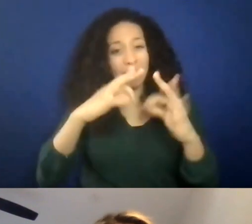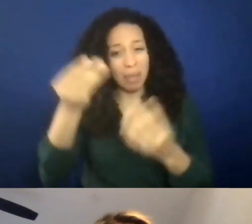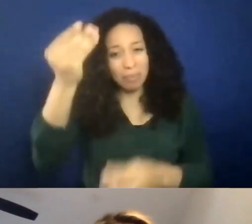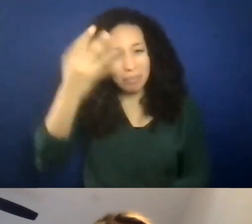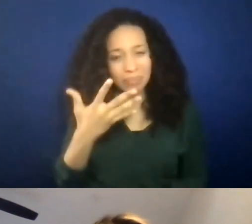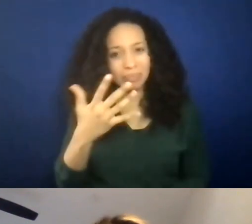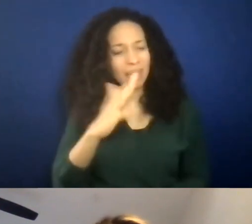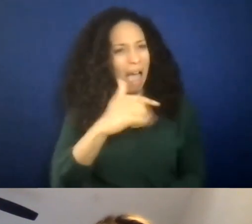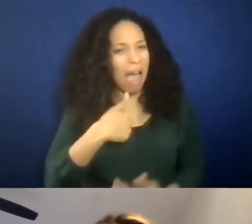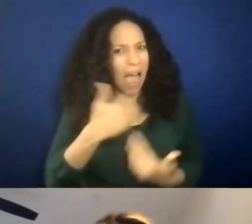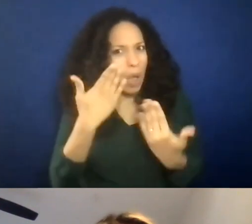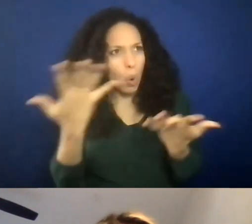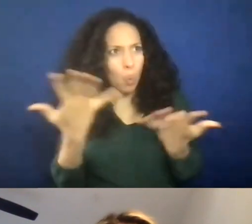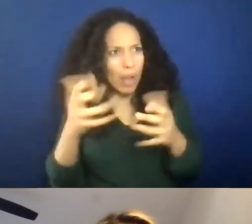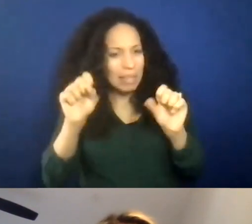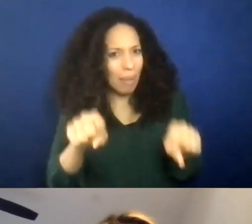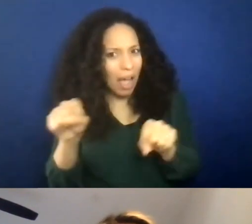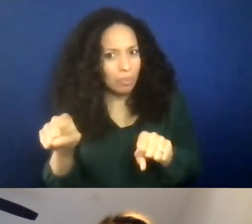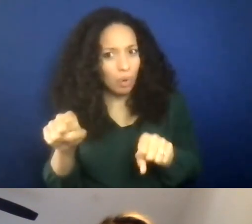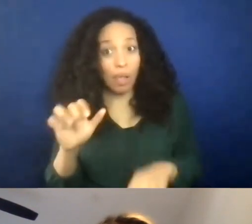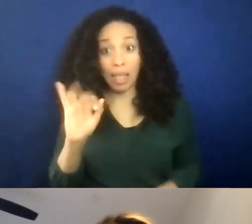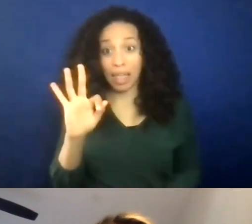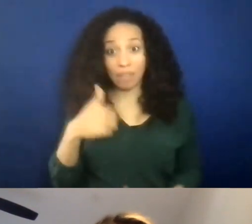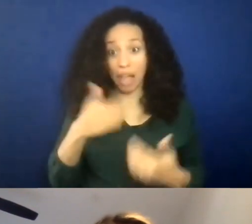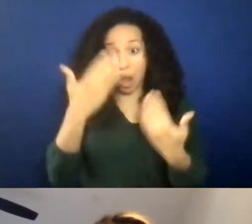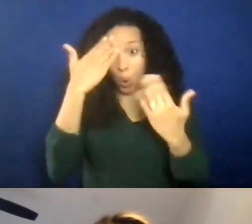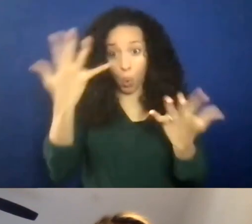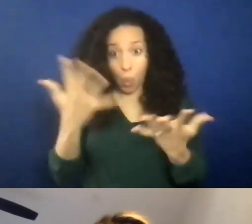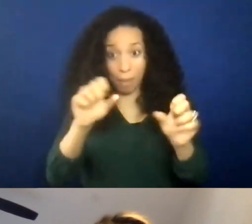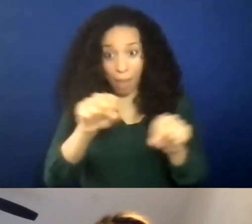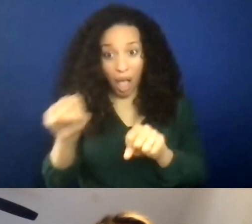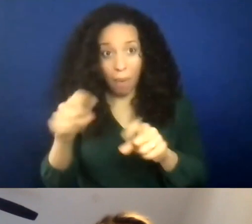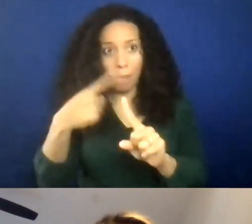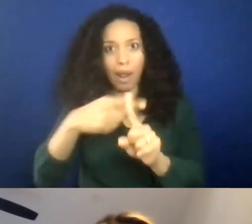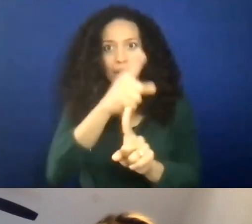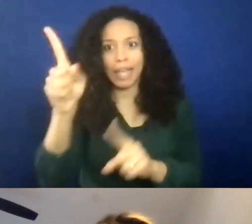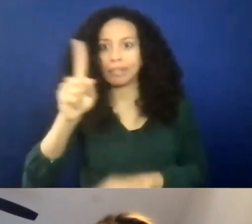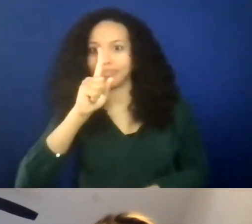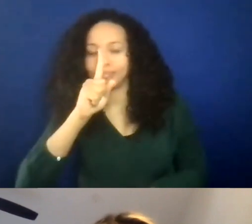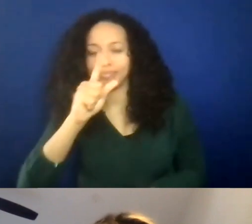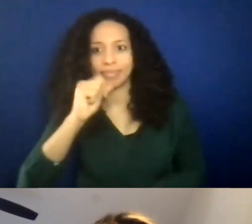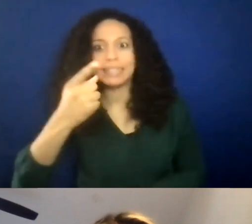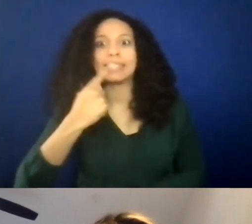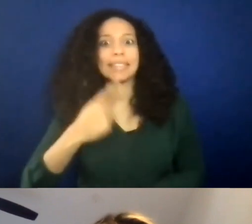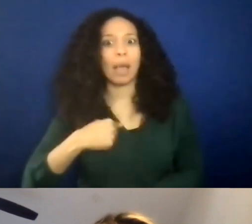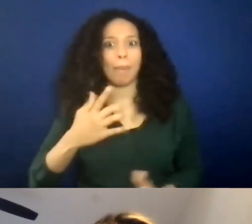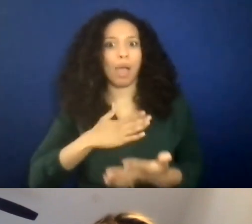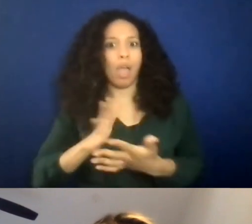don't know what's possible and no one's telling me, then how can I really advocate for my child?”